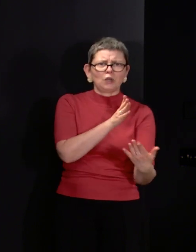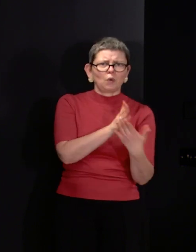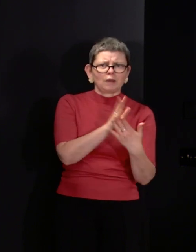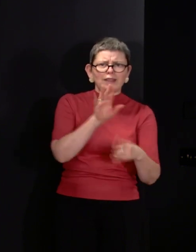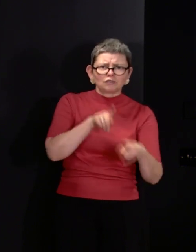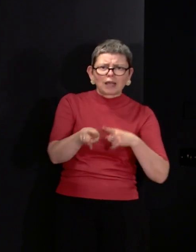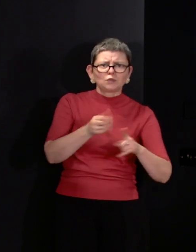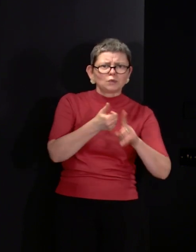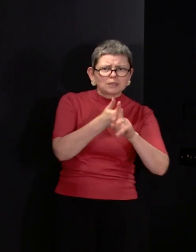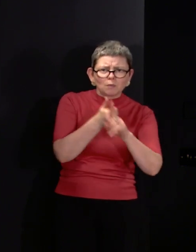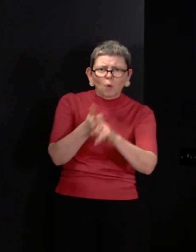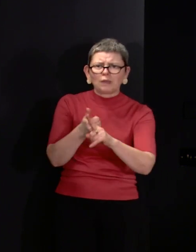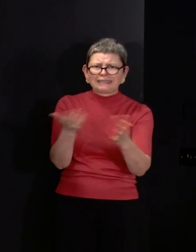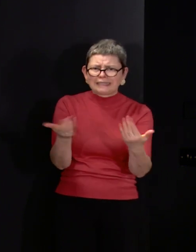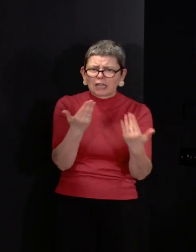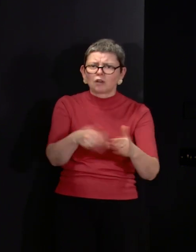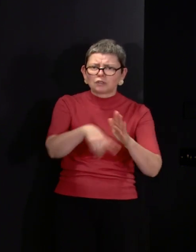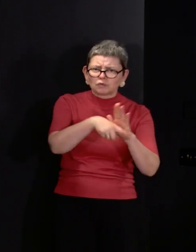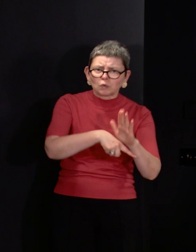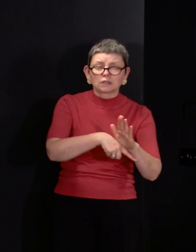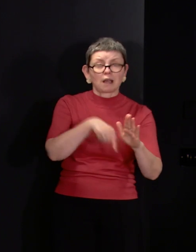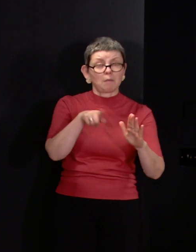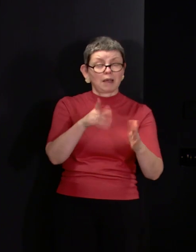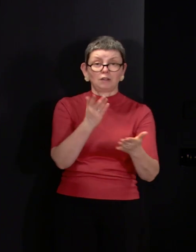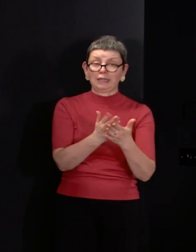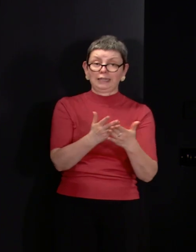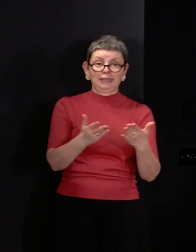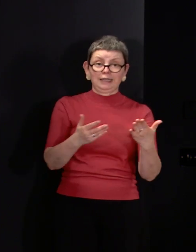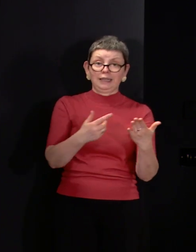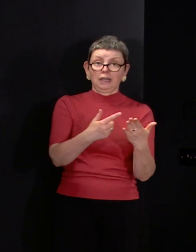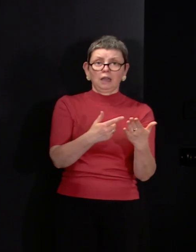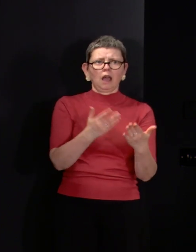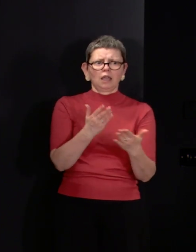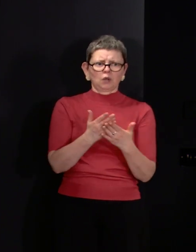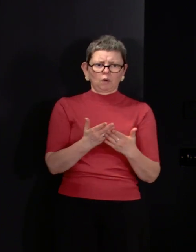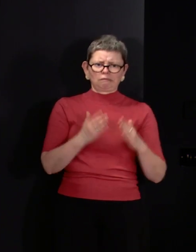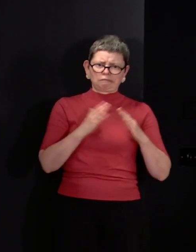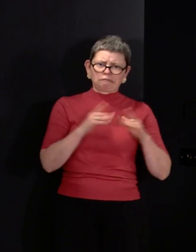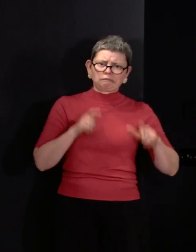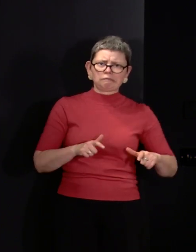and enabling these quite remarkable limits on personal freedom and personal liberty,